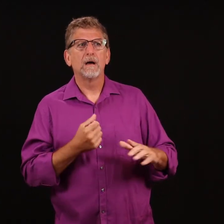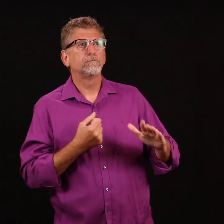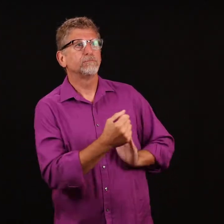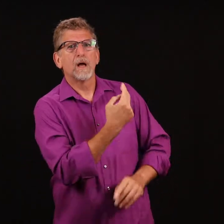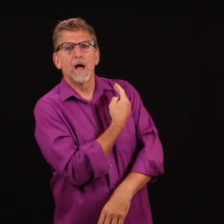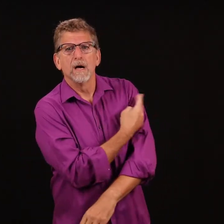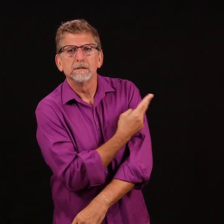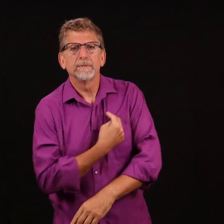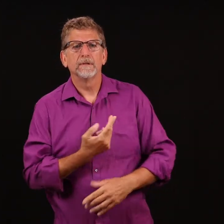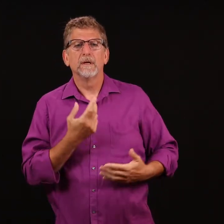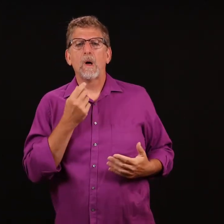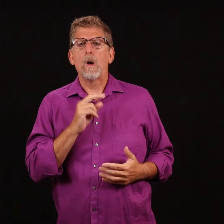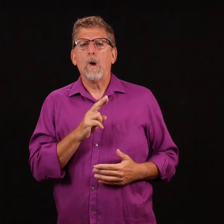maybe they need to go to the hospital,